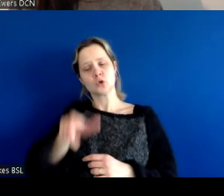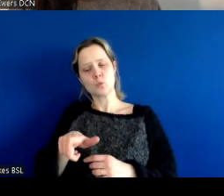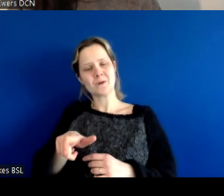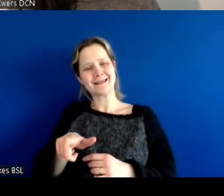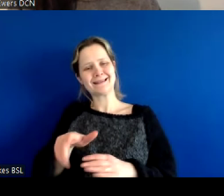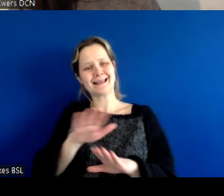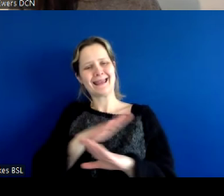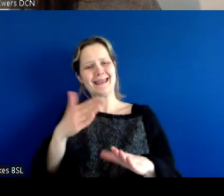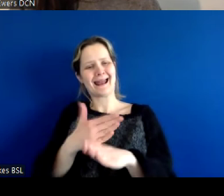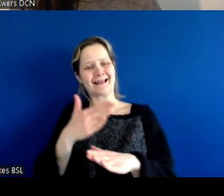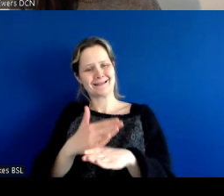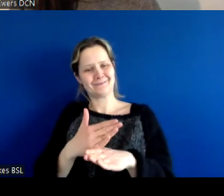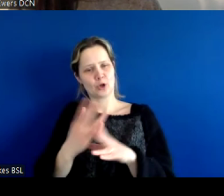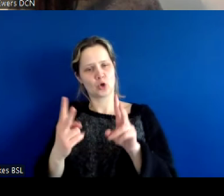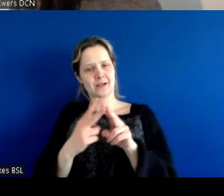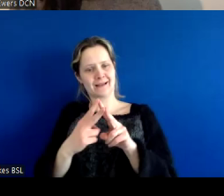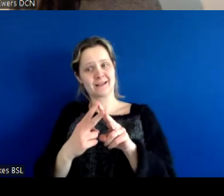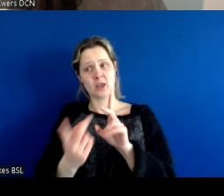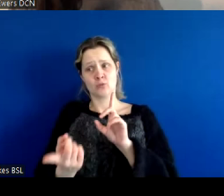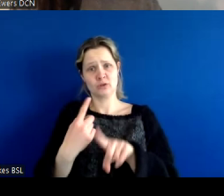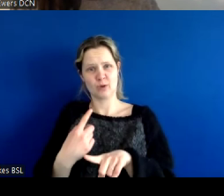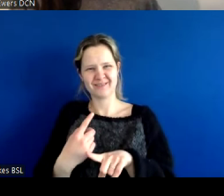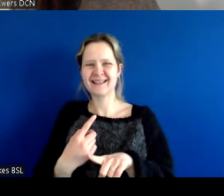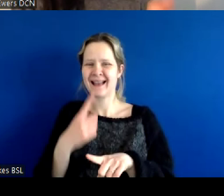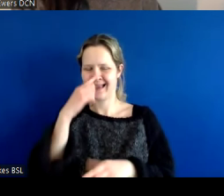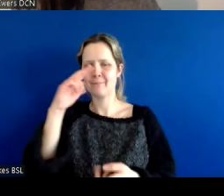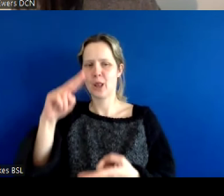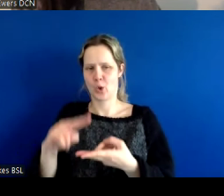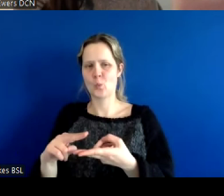the response rate will be low, because by their very nature,